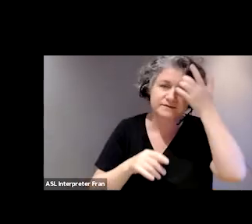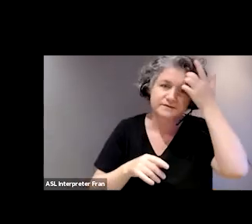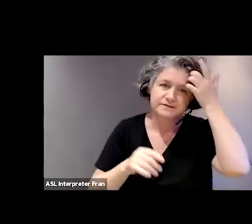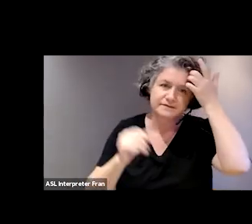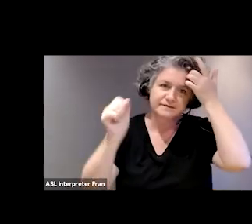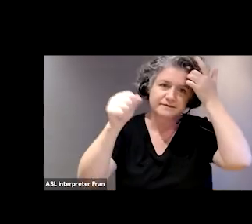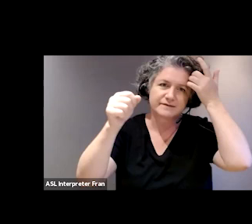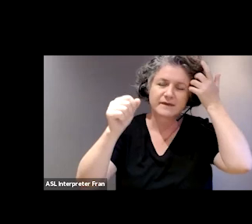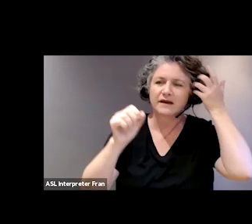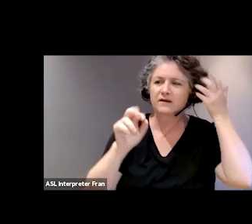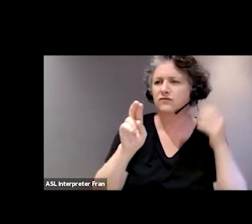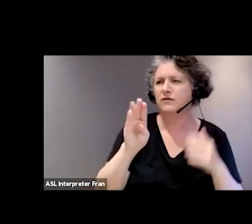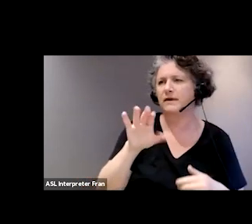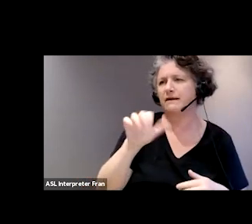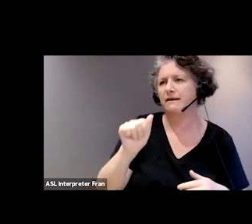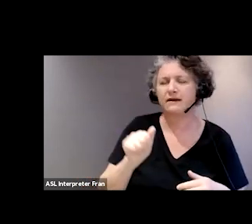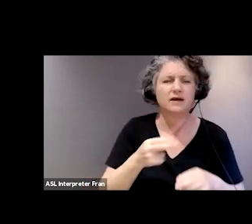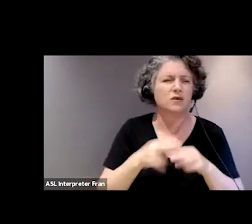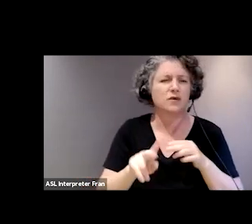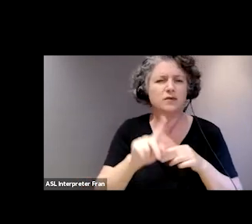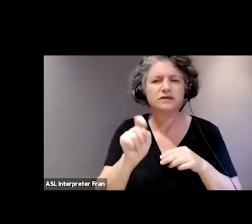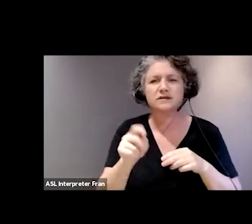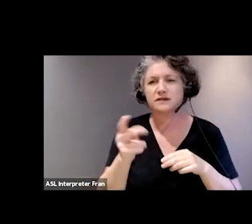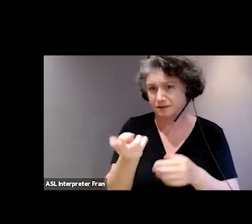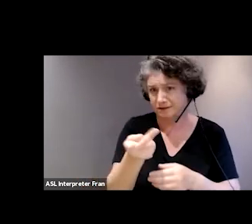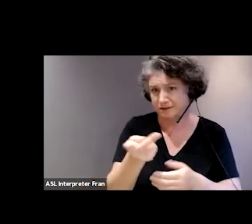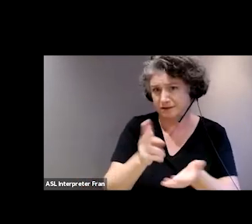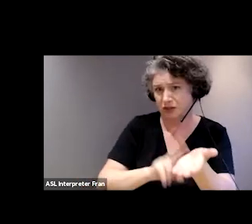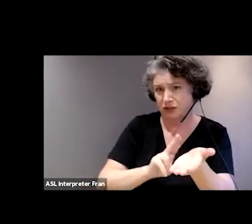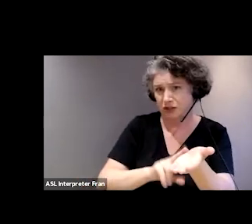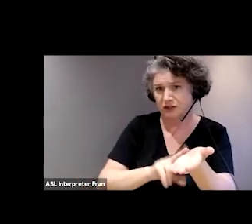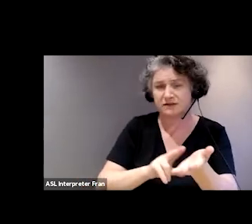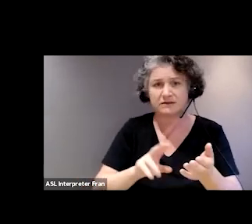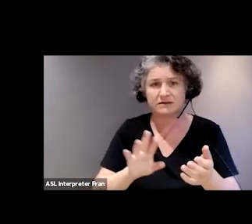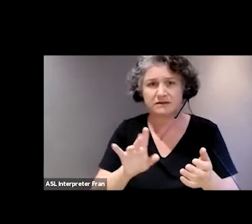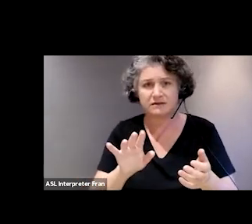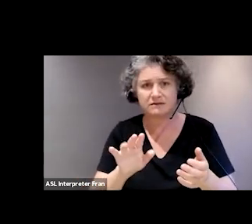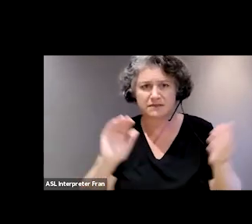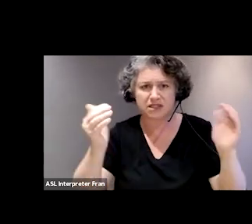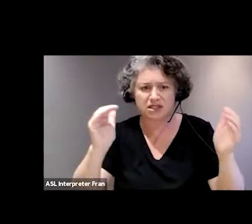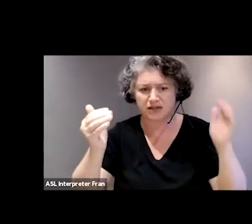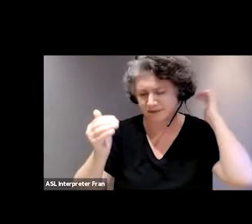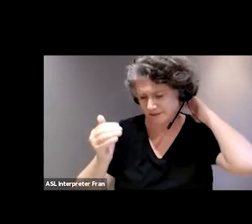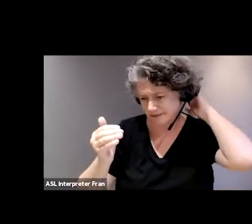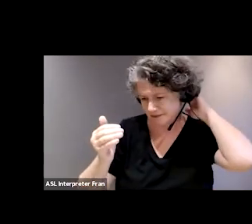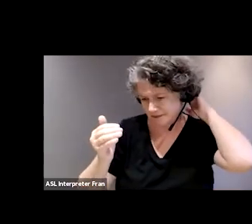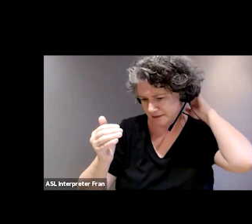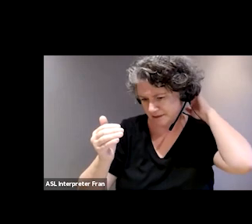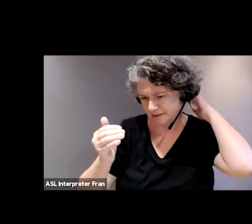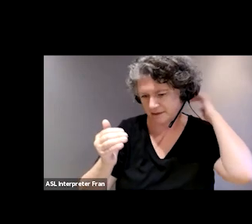Unfortunately they are not alone in this, it is really, truly unfortunate people are having to wait that long to even get that level of protection which they ultimately want. » WENDY PORCH: Thank you Jennifer and Jess, thank you